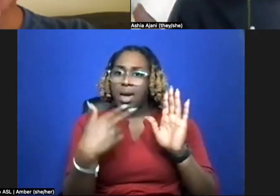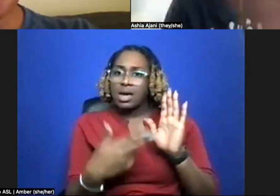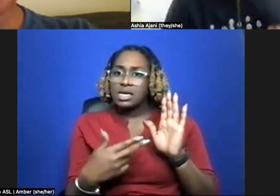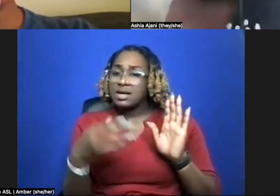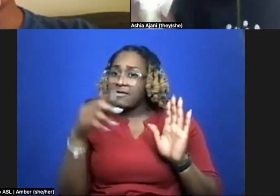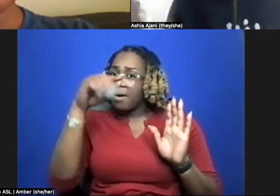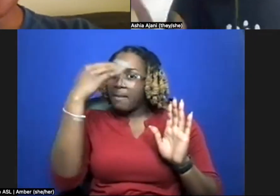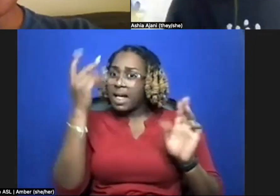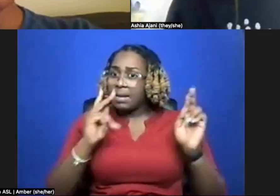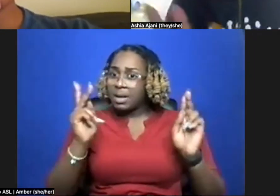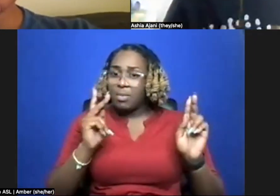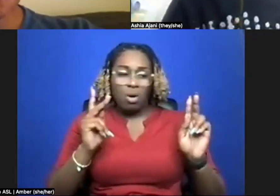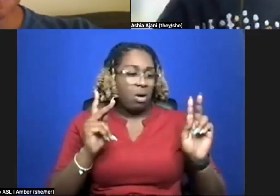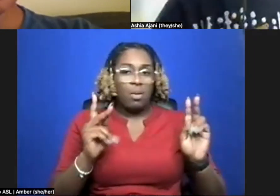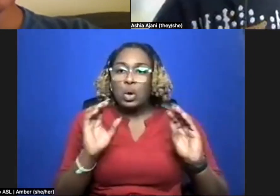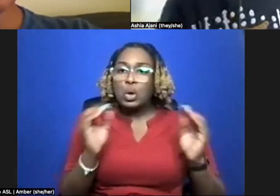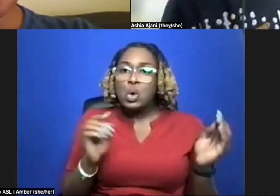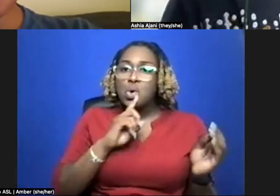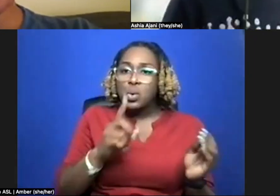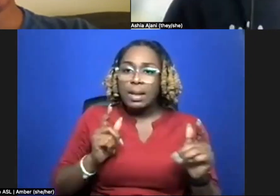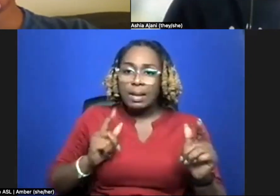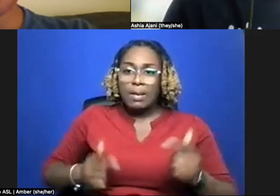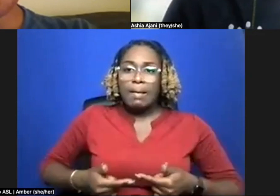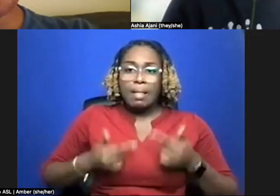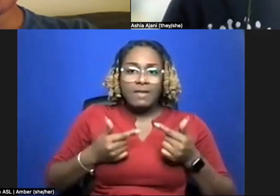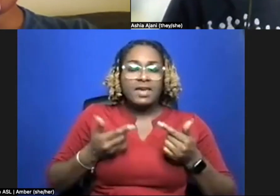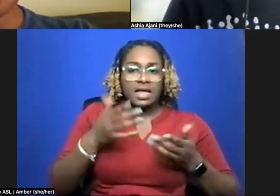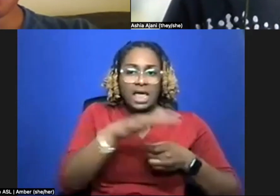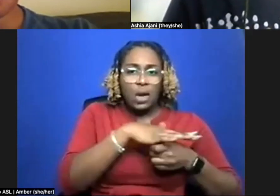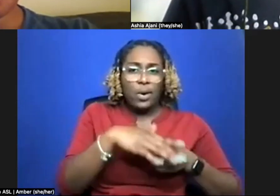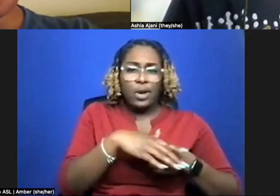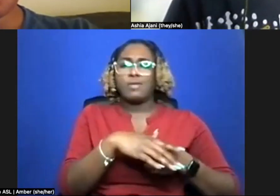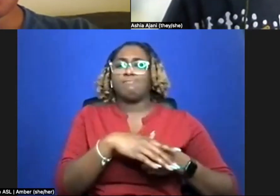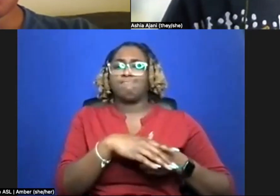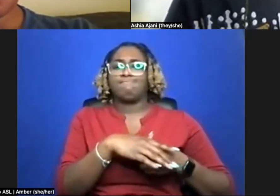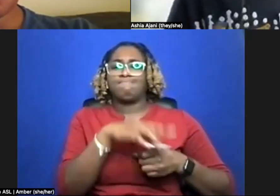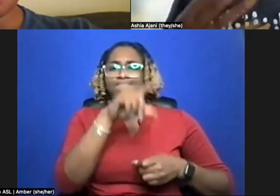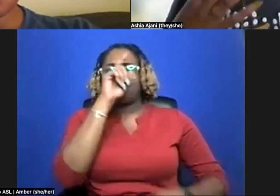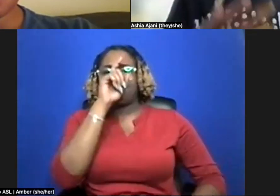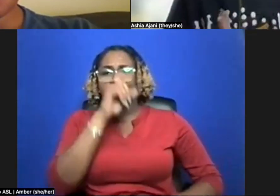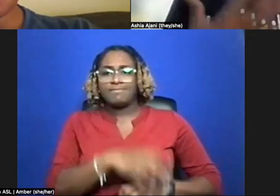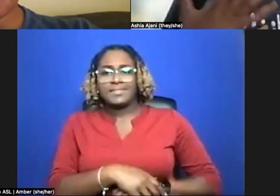in—in living in the actual neighborhood. And so I wanted to kind of have this as almost like a spell